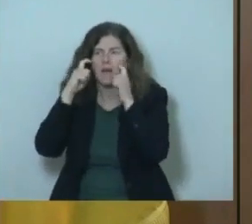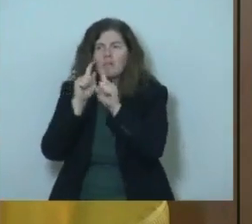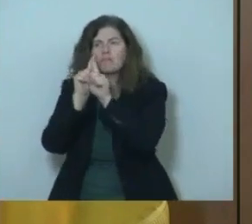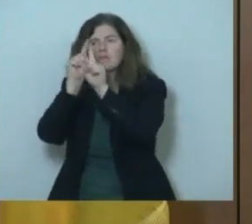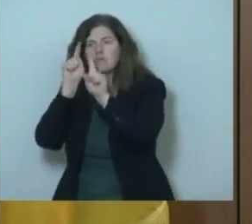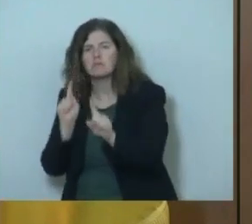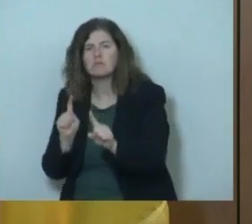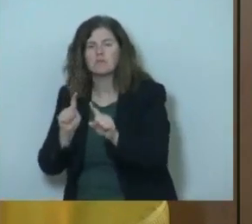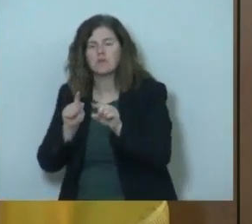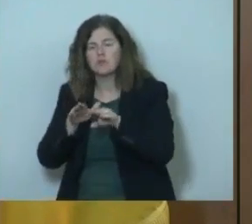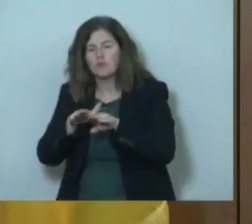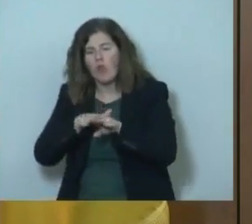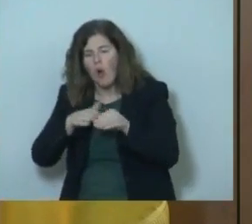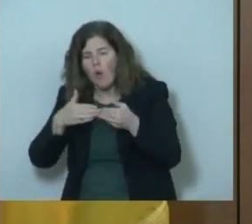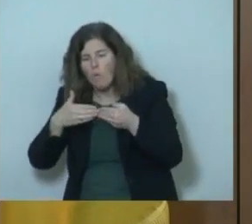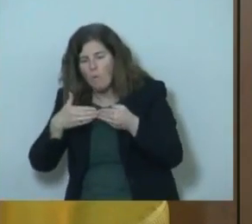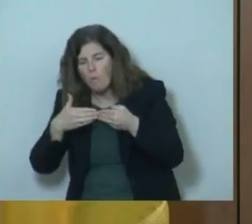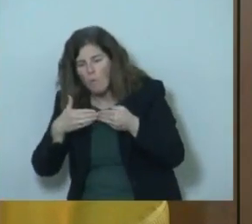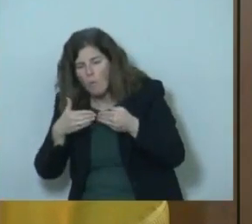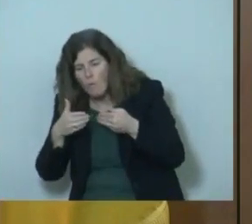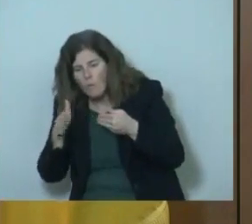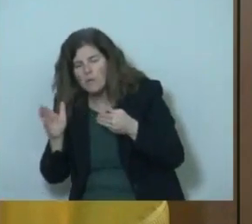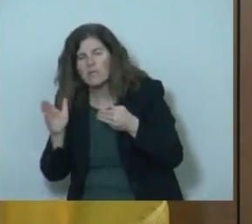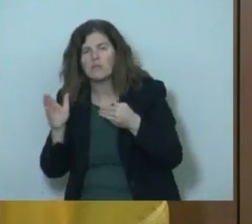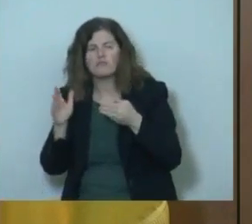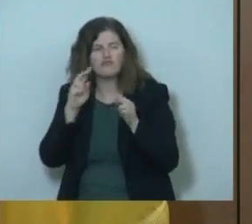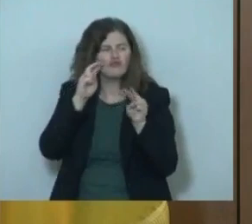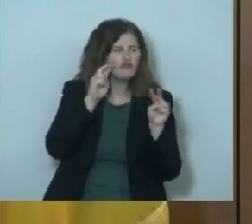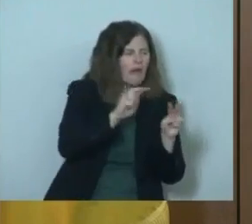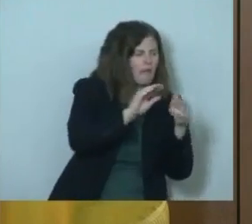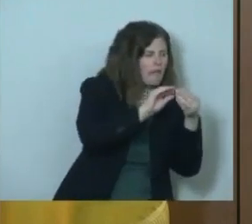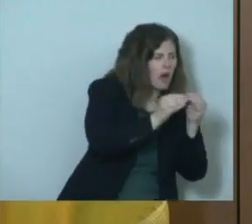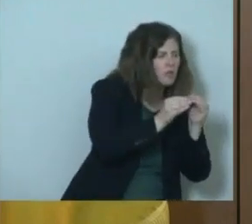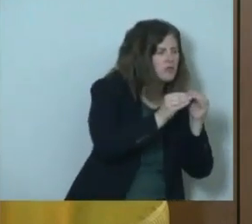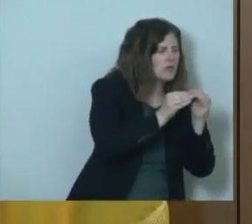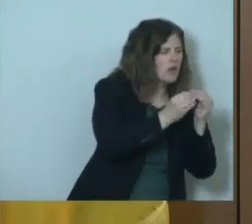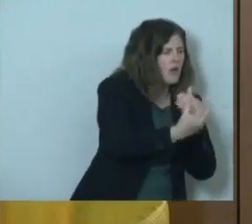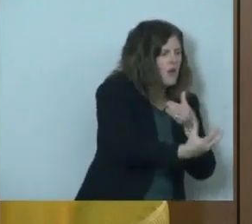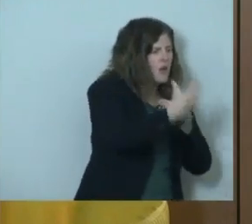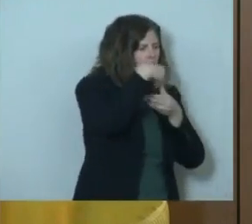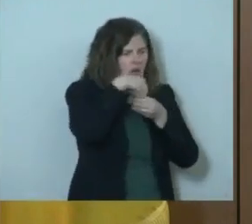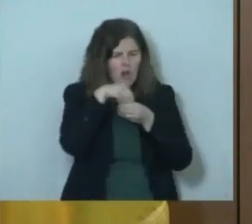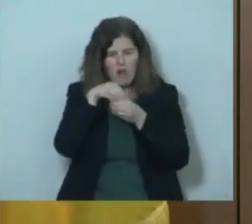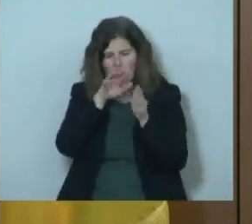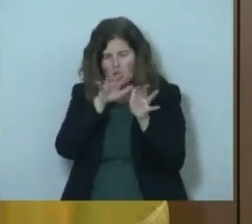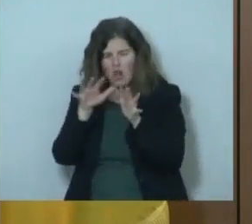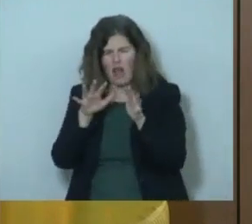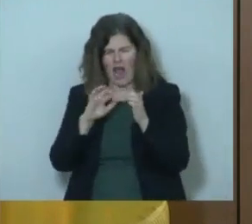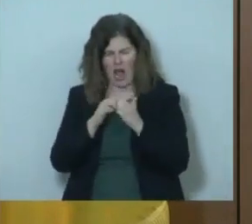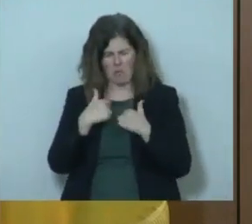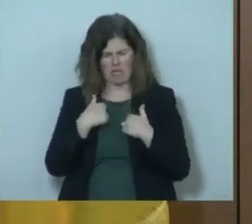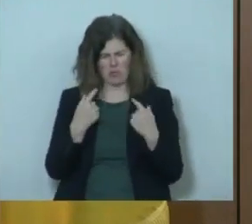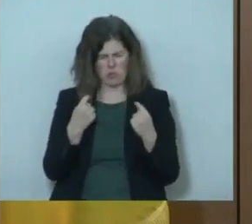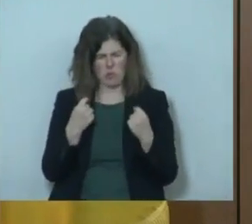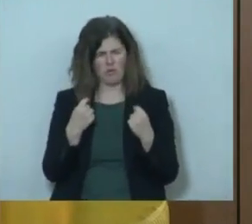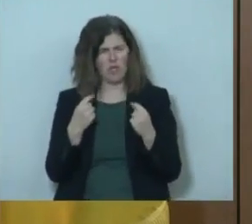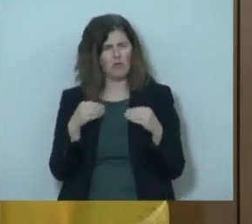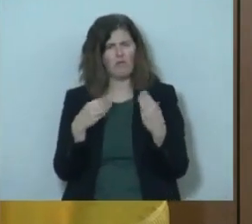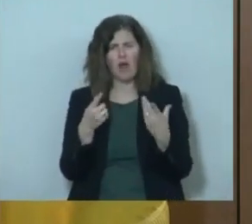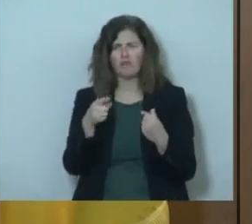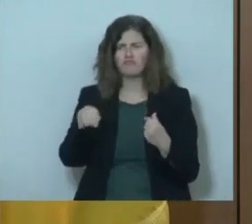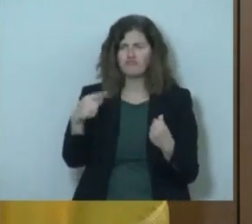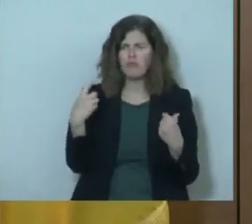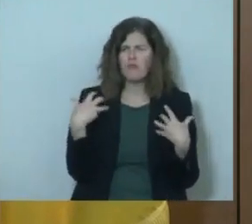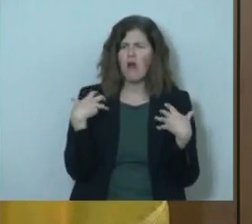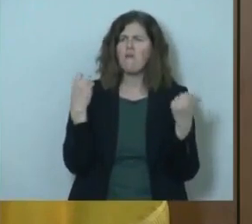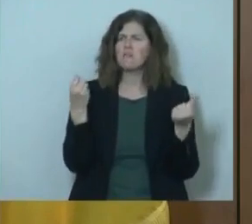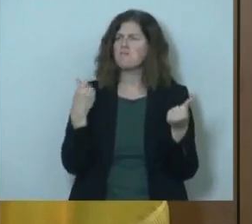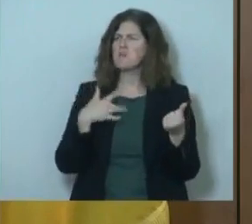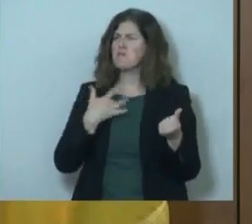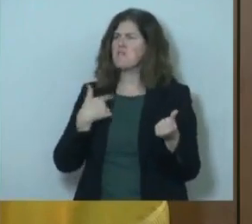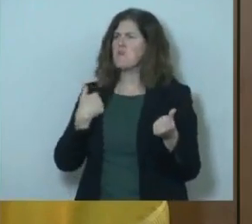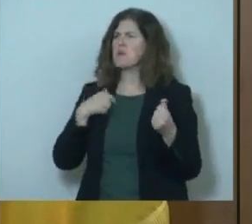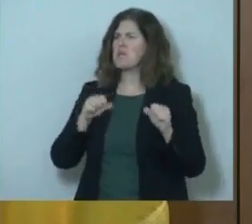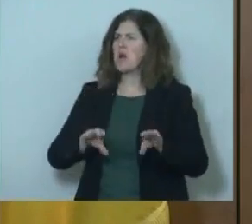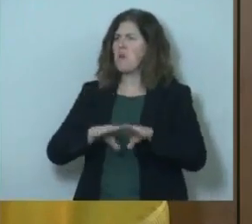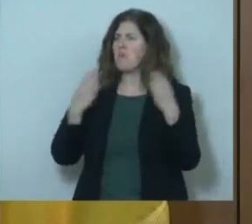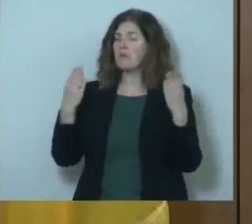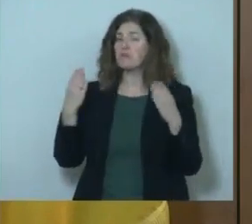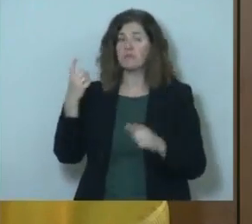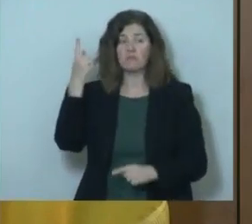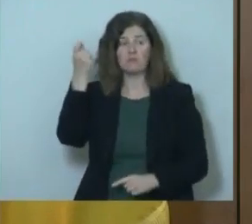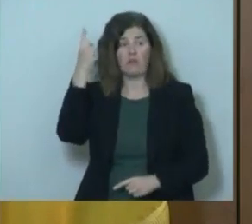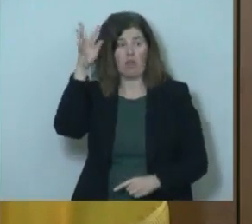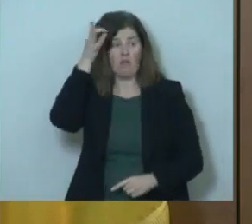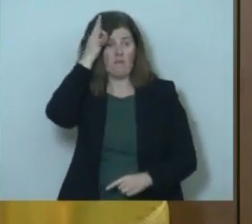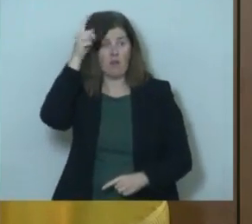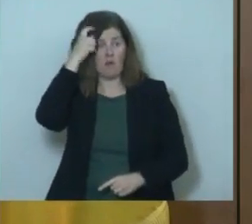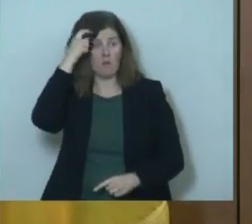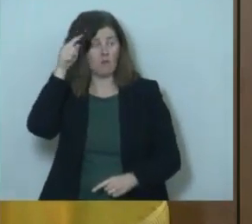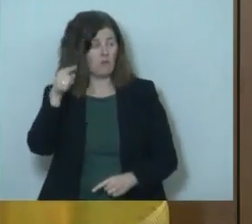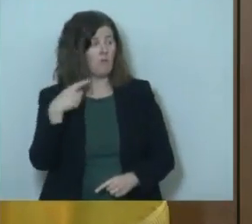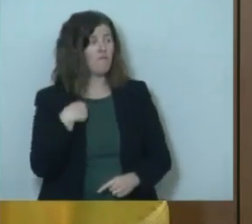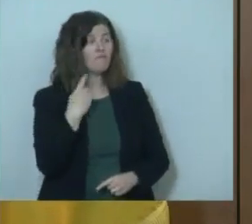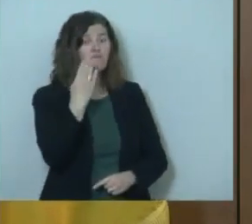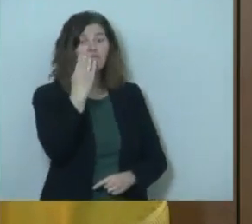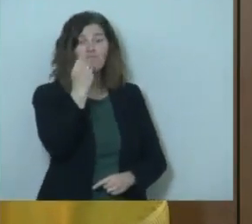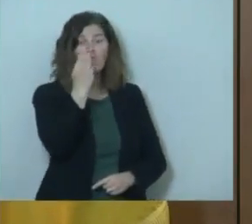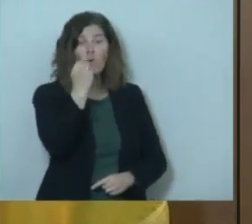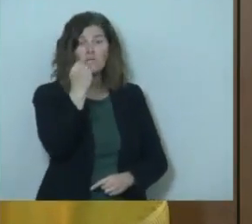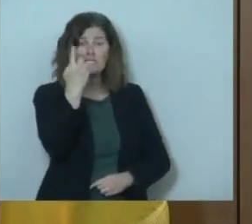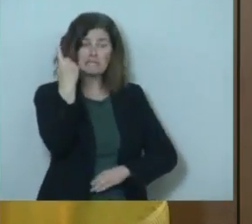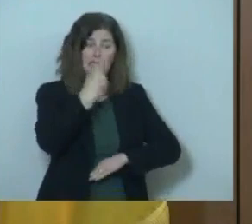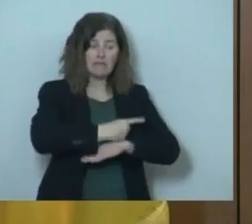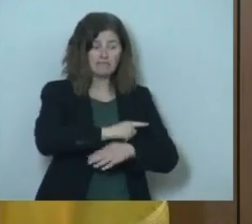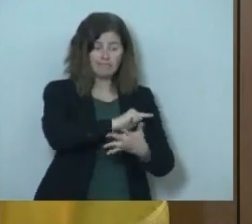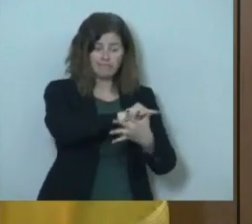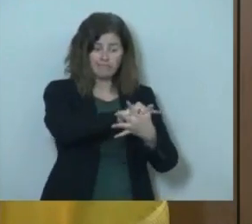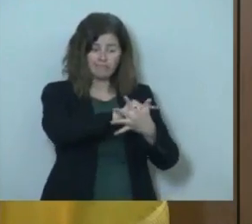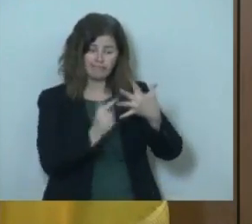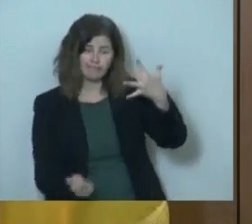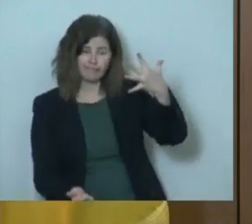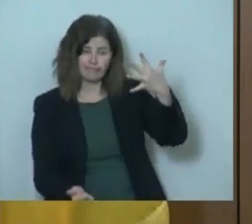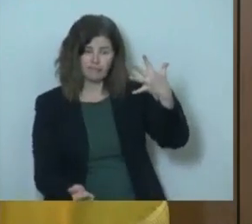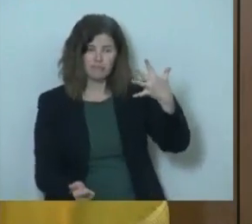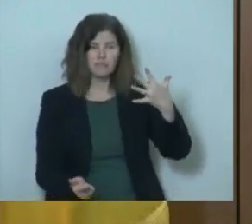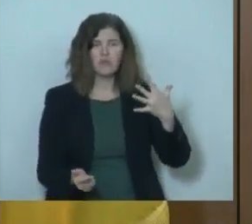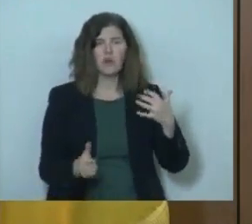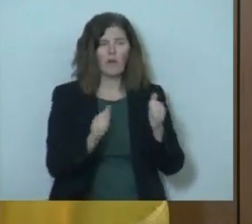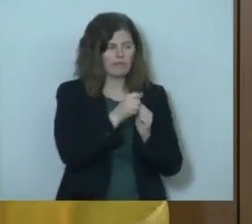WHAT CAN YOU DO THAT ALLOWS YOU TO CREATE CIRCUMSTANCES LIKE MASKS AND SLOW OPENINGS AND REVIEWING THE CASE NUMBERS, WHAT CAN YOU DO THEY GET YOU CONFIDENCE YOU CAN OPEN?